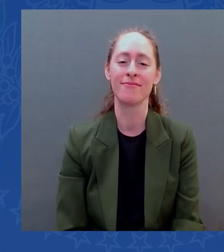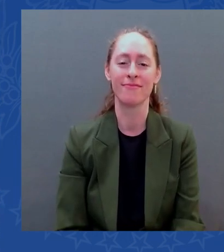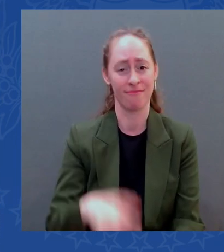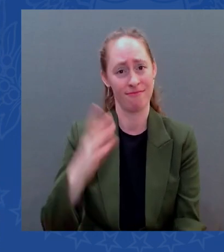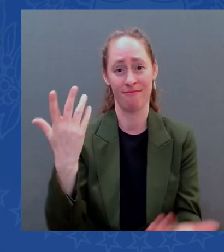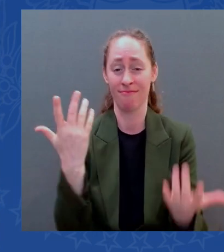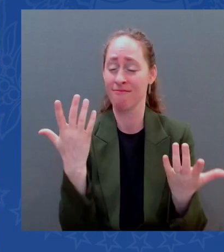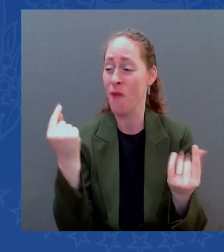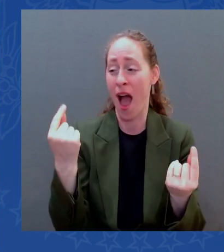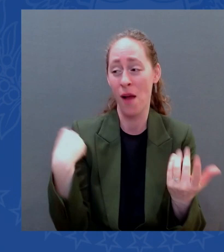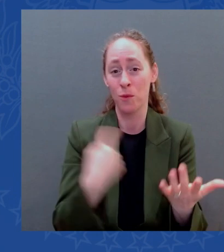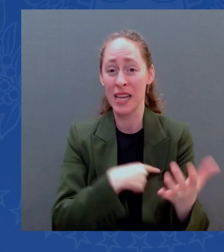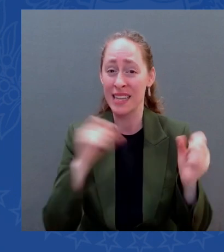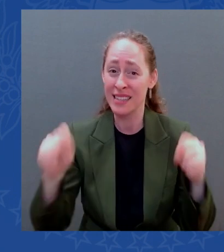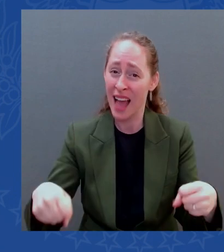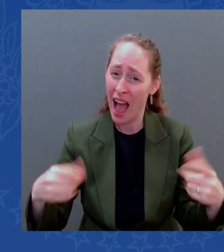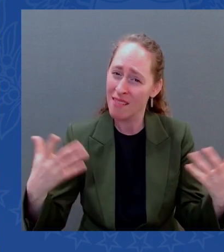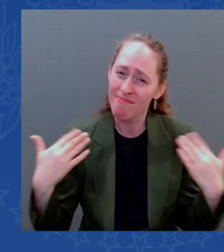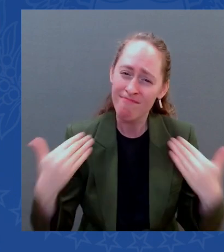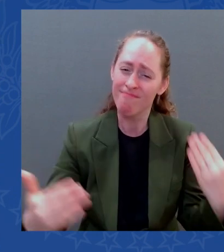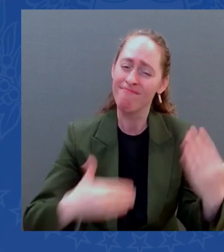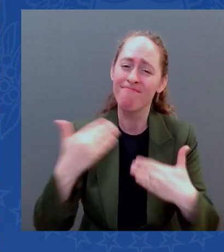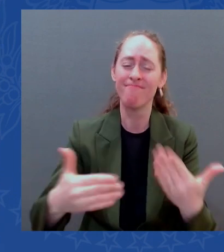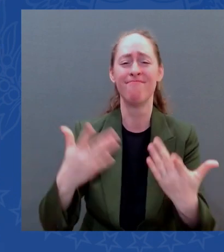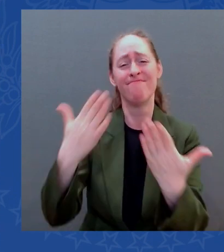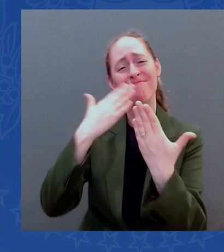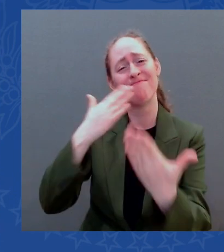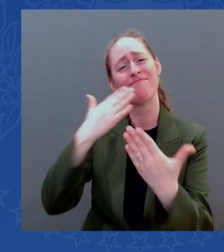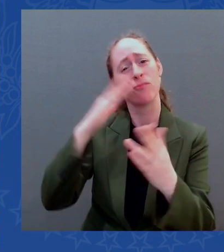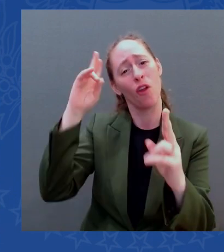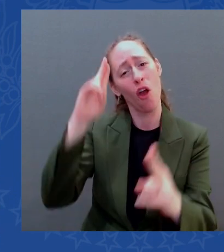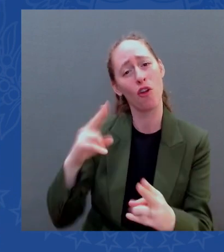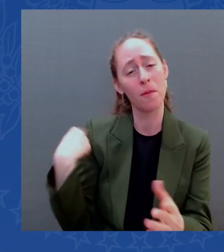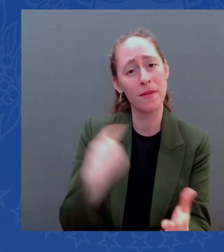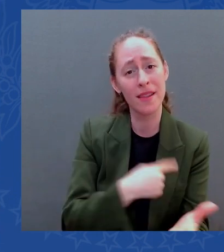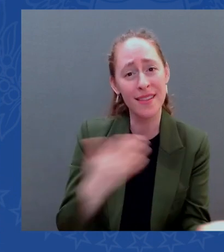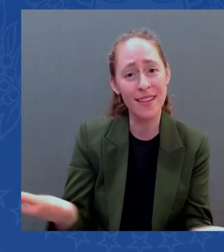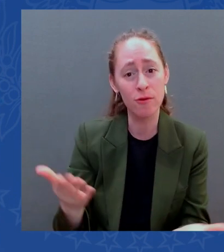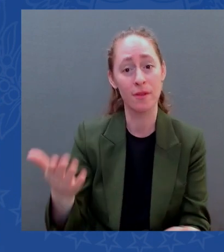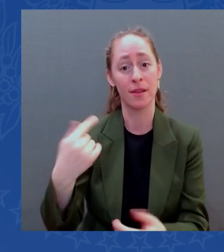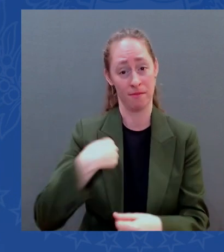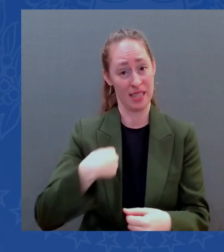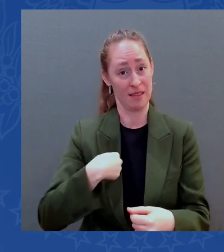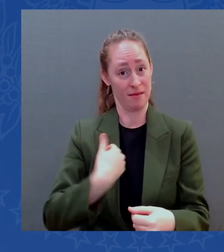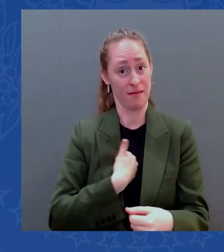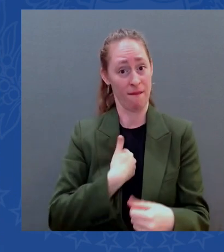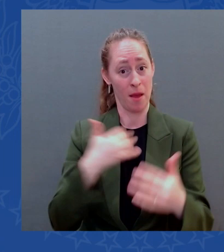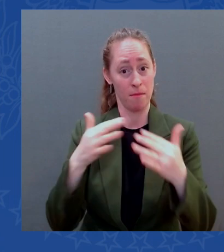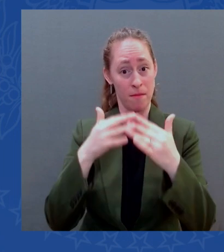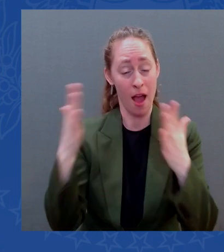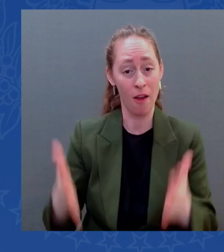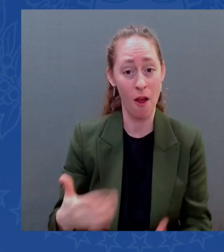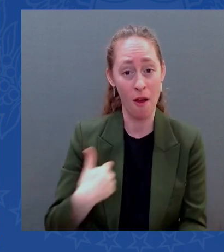As an American and someone who hails from St. Paul, Minnesota, I never thought I'd be standing here at the White House next to you.